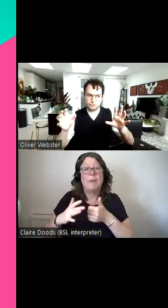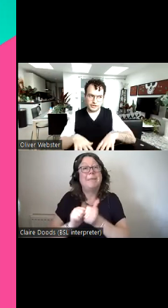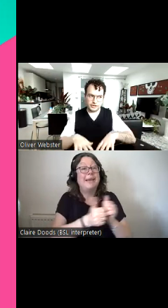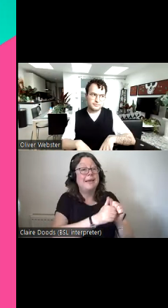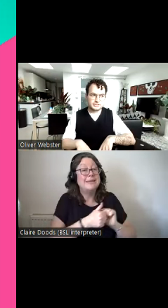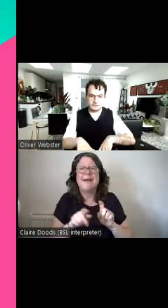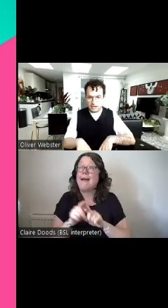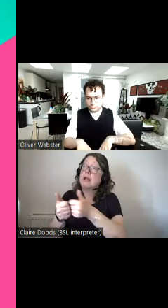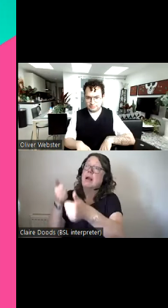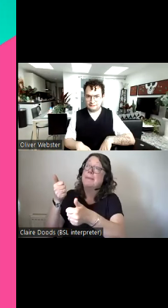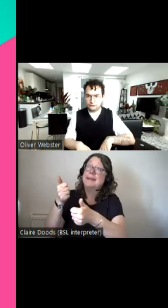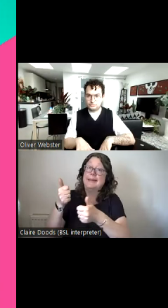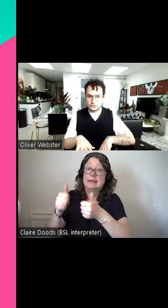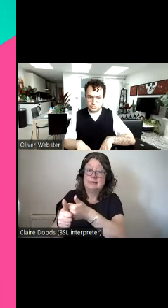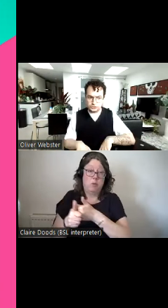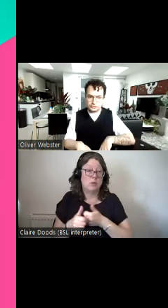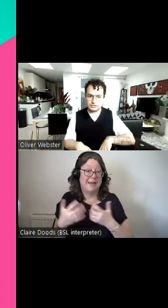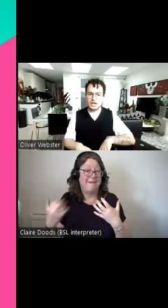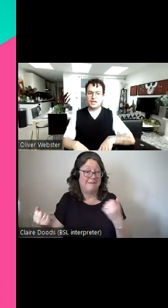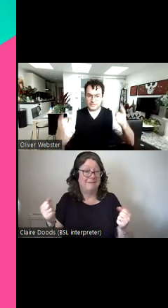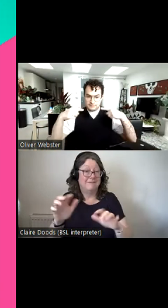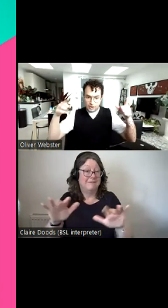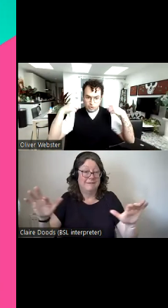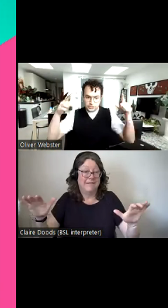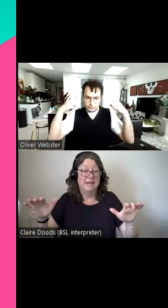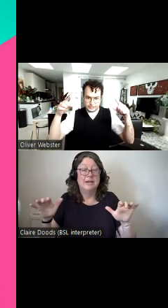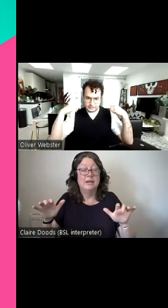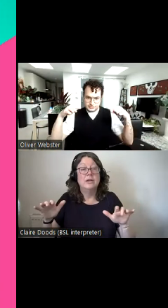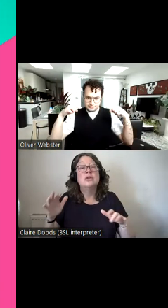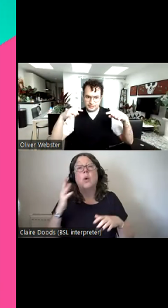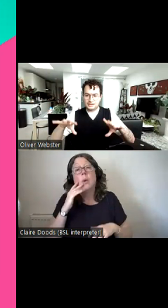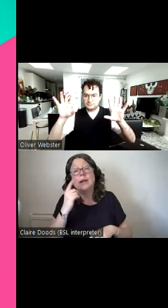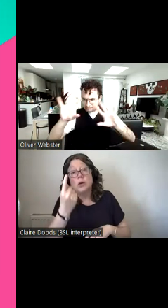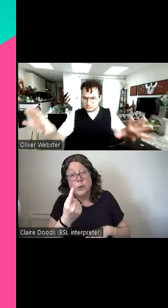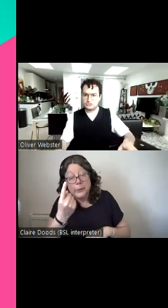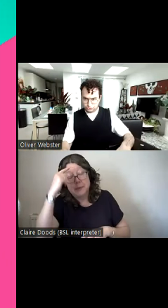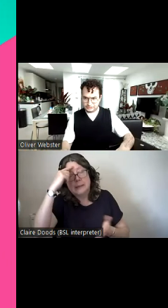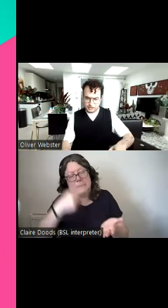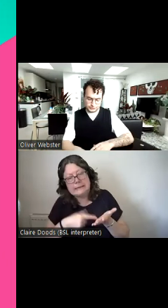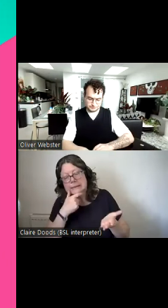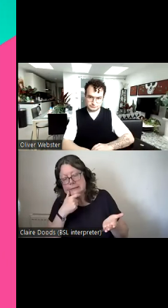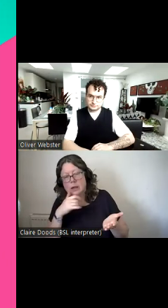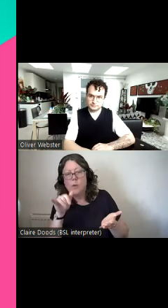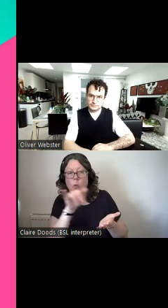When it comes to deciding which platform to use, think about what are your needs and do some research.